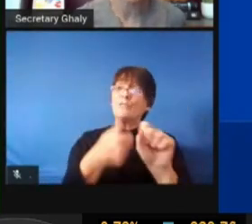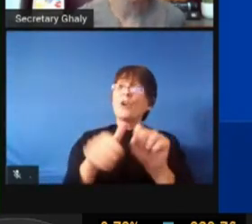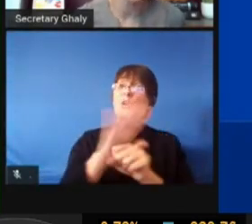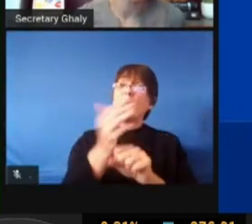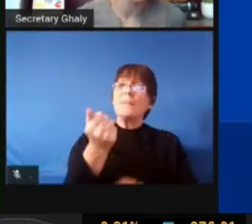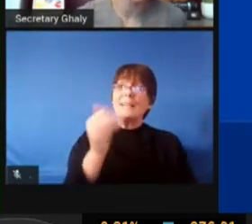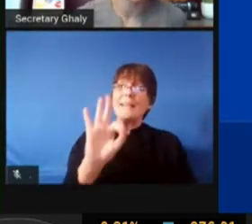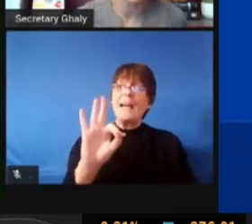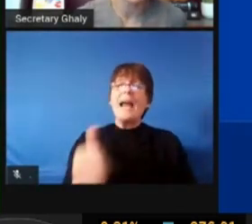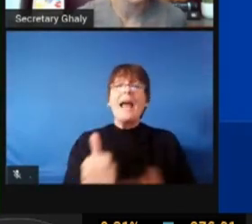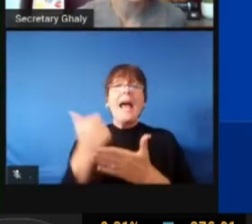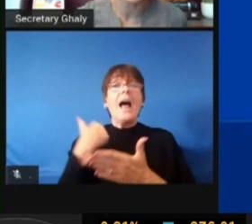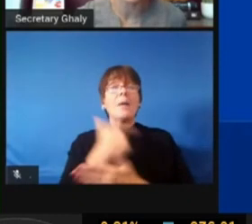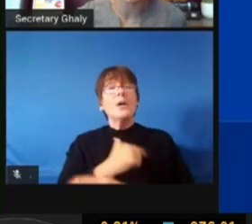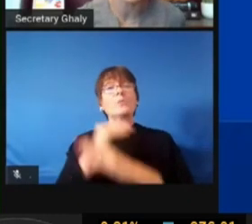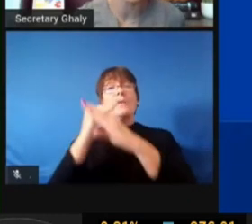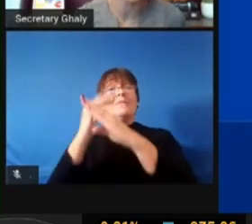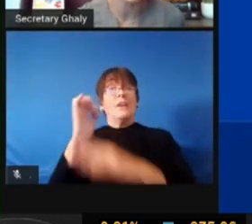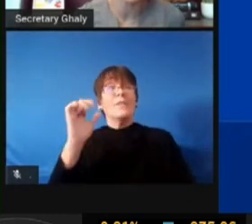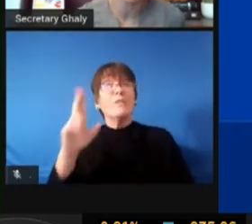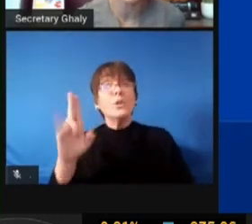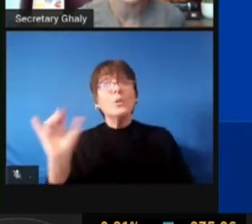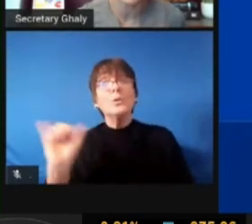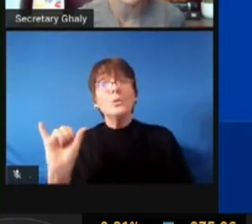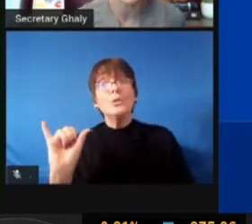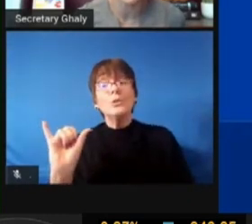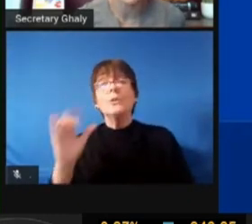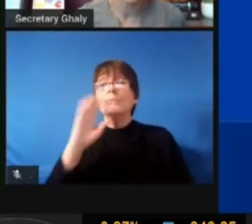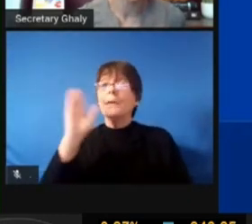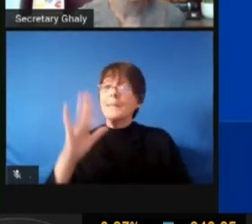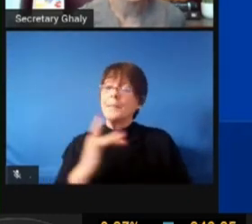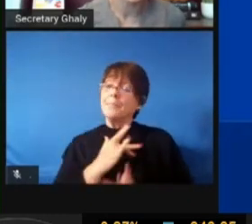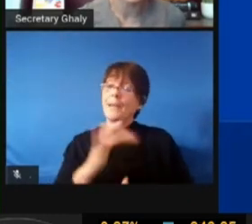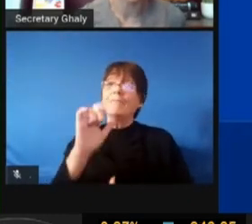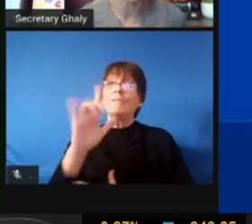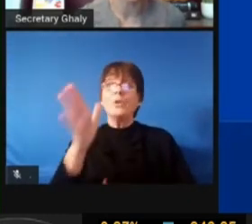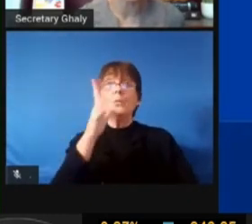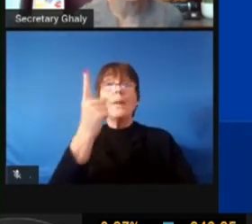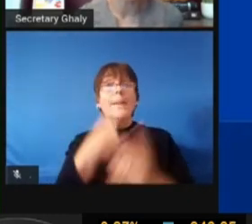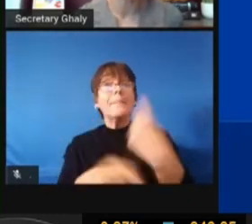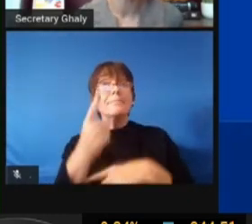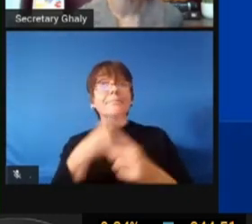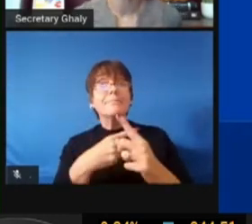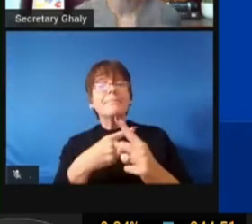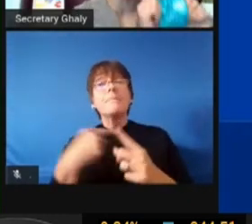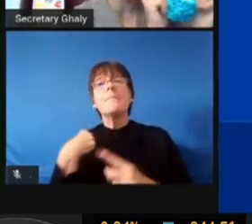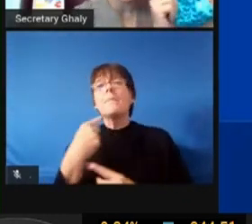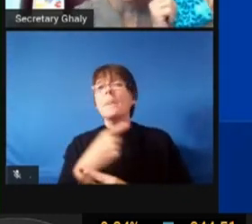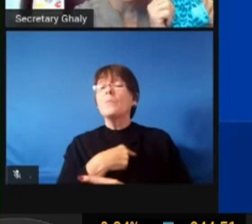THIS WEEK. TO REMIND YOU, ALL SIMPLE ACTS TWO ASSEMBLE DIFFERENCE WITH COVID-19. AND IT CAN HELP PREVENT THE FLU